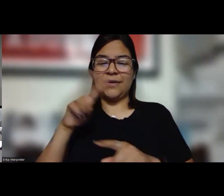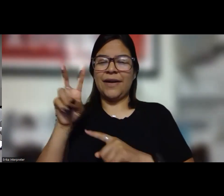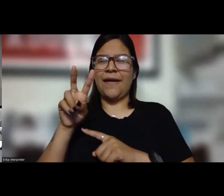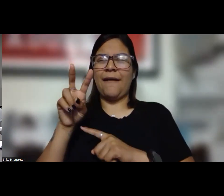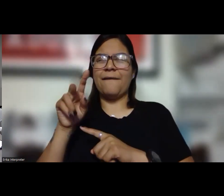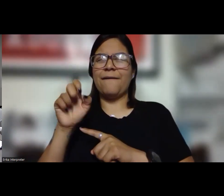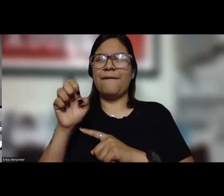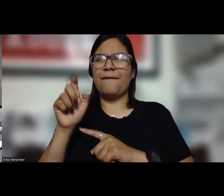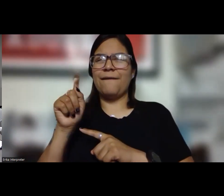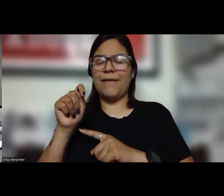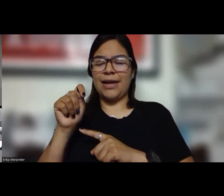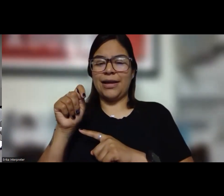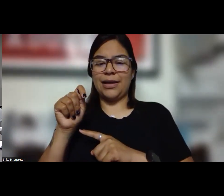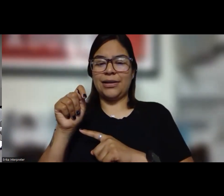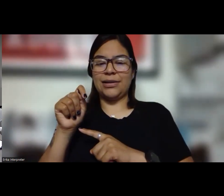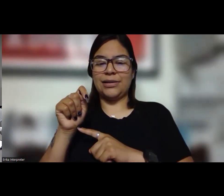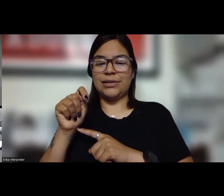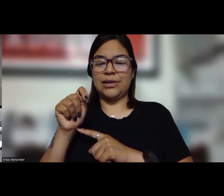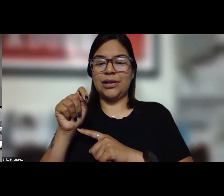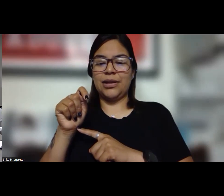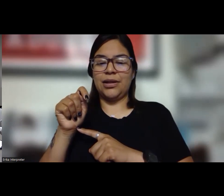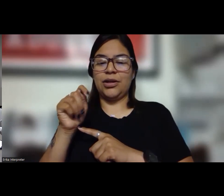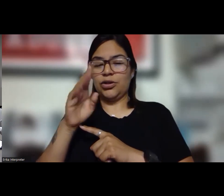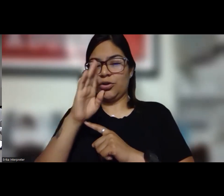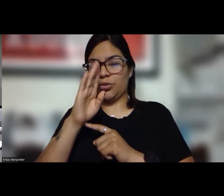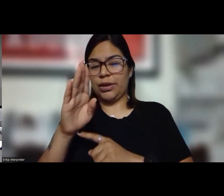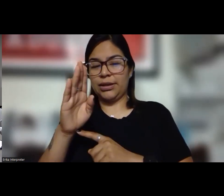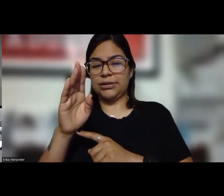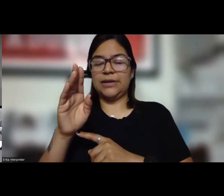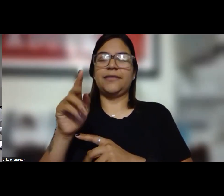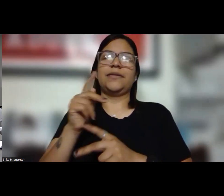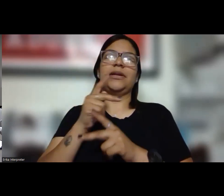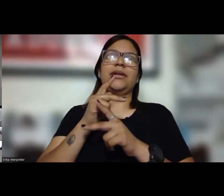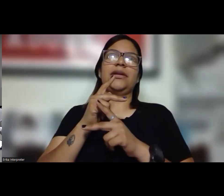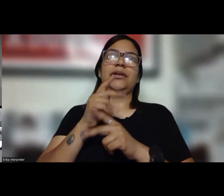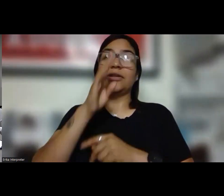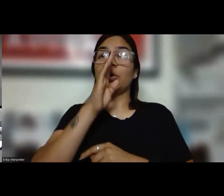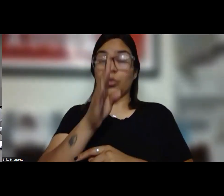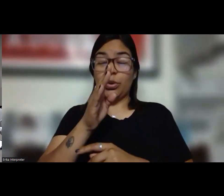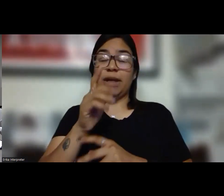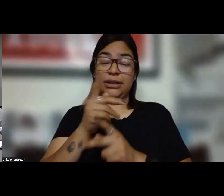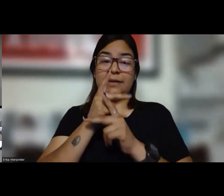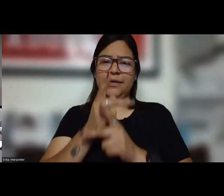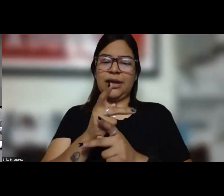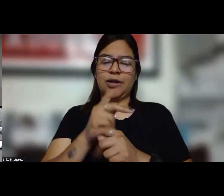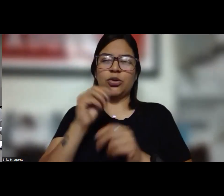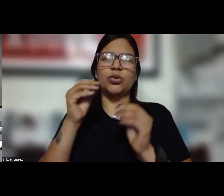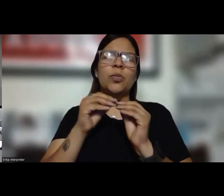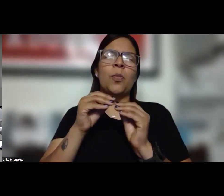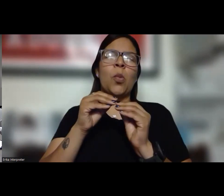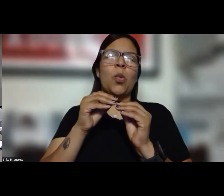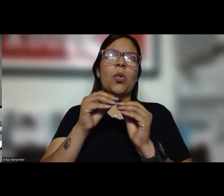what veterans directed care veterans directed care yeah so it's more prominent on the East Coast it